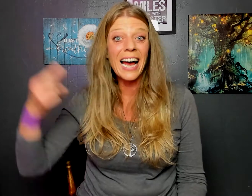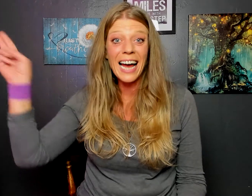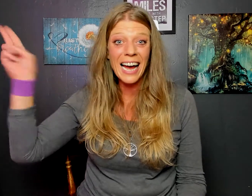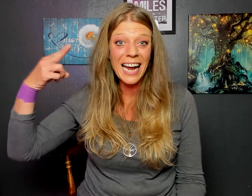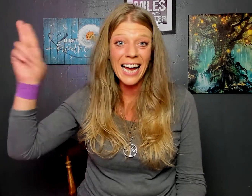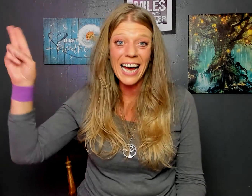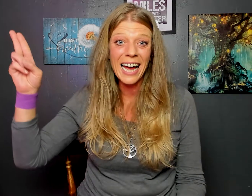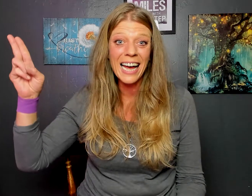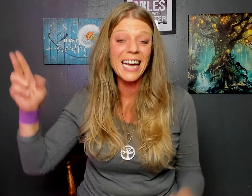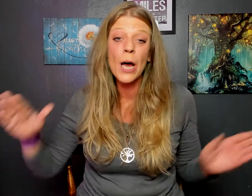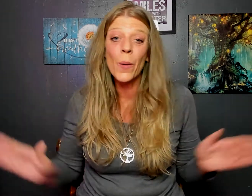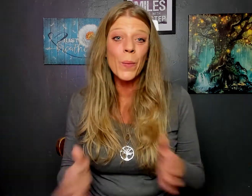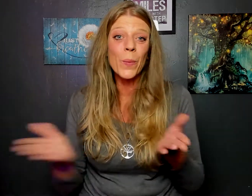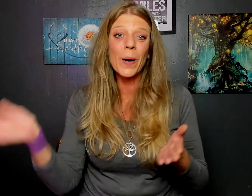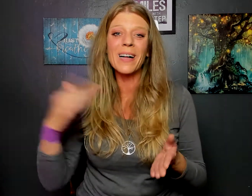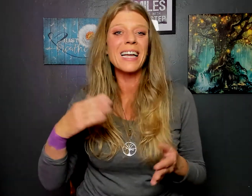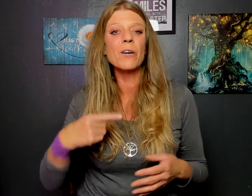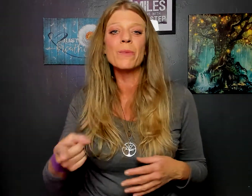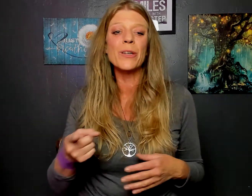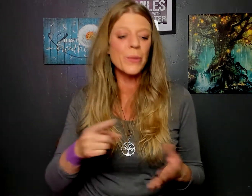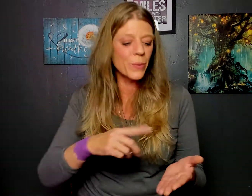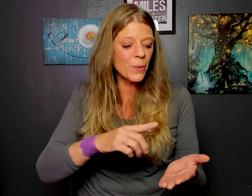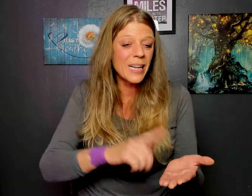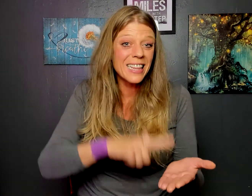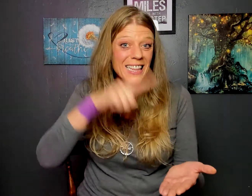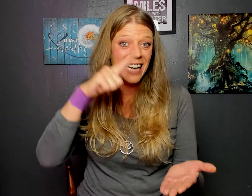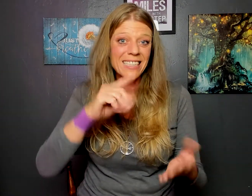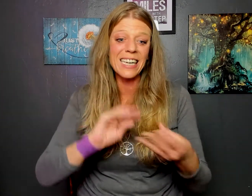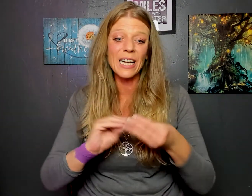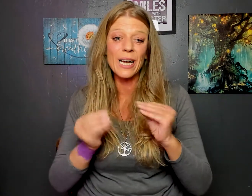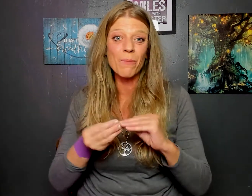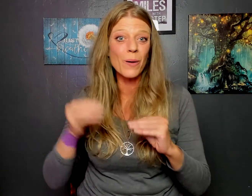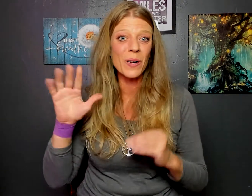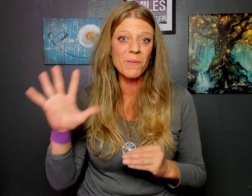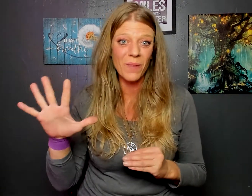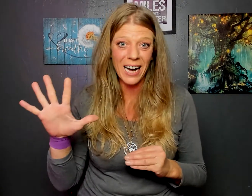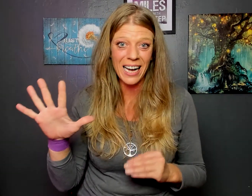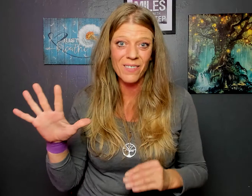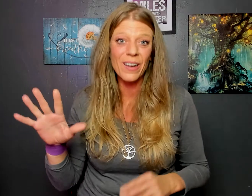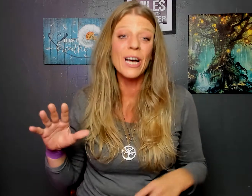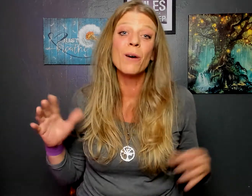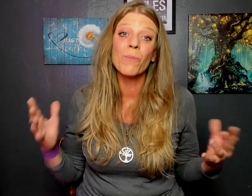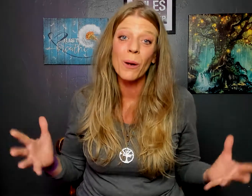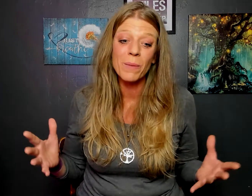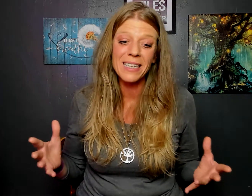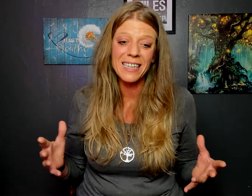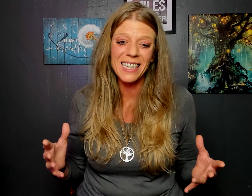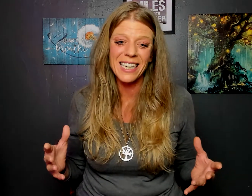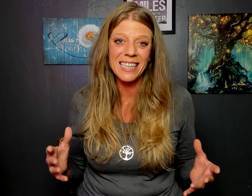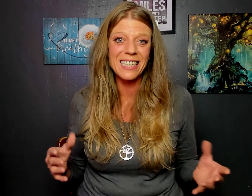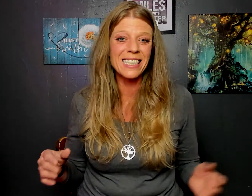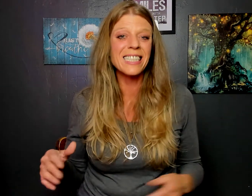Hey, hey! Welcome to Lesson #05 - Prepositions.